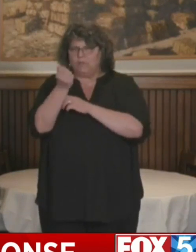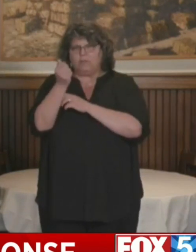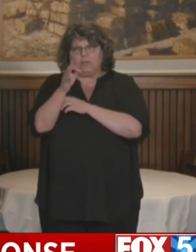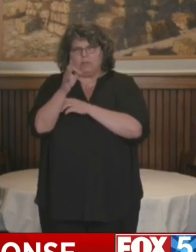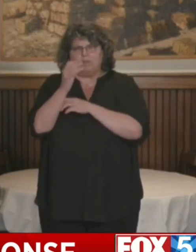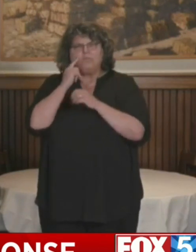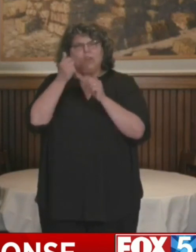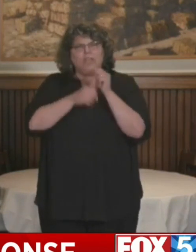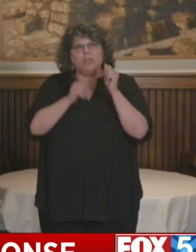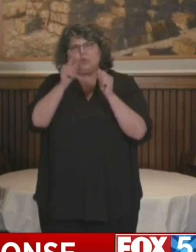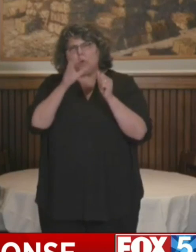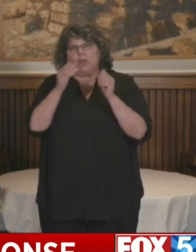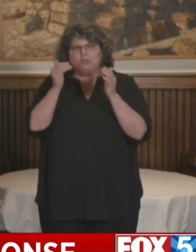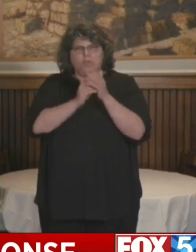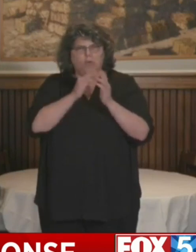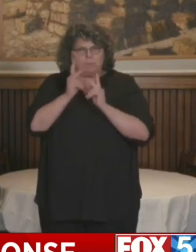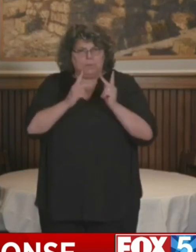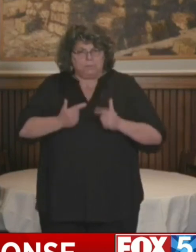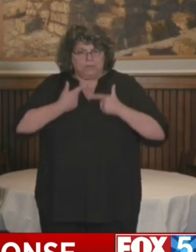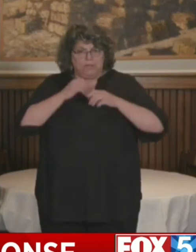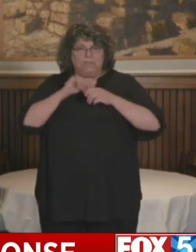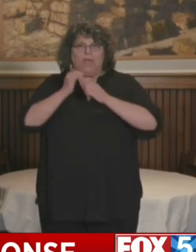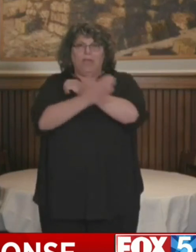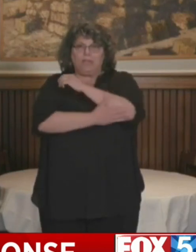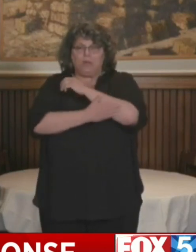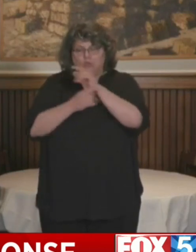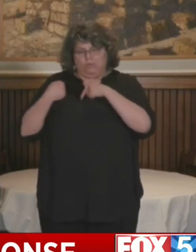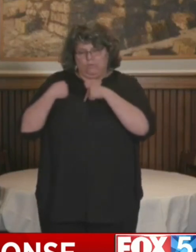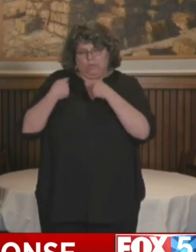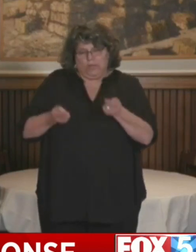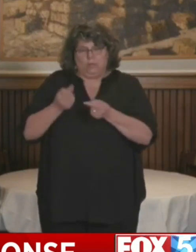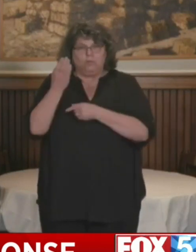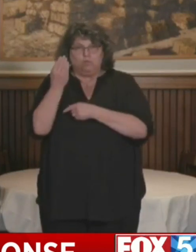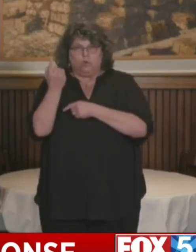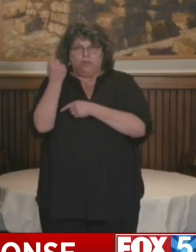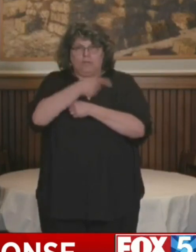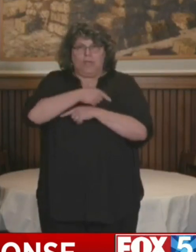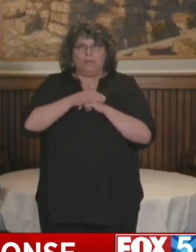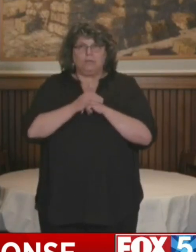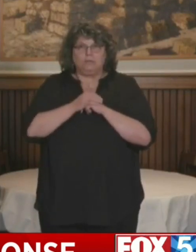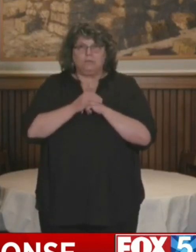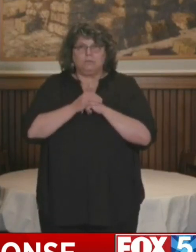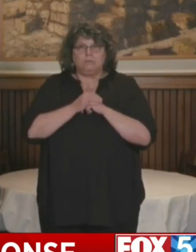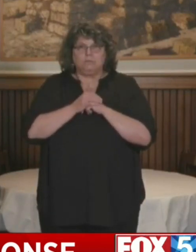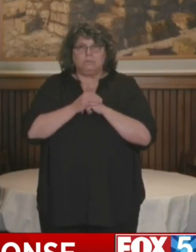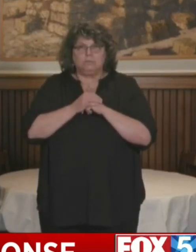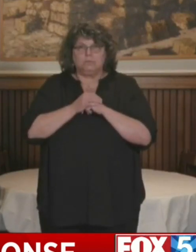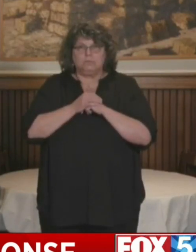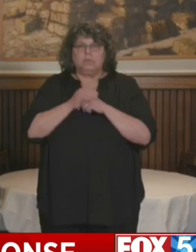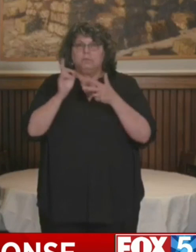HAVING NO MORE THAN 25 INDIVIDUALS DIAGNOSED WITH